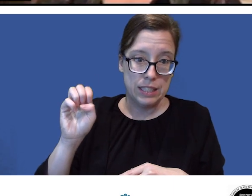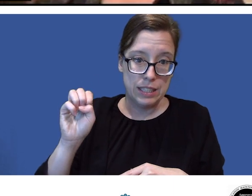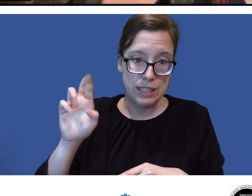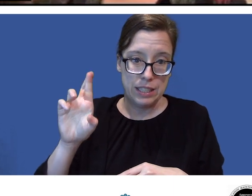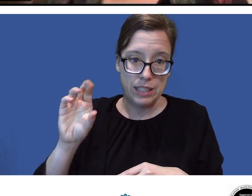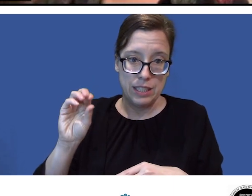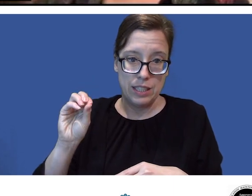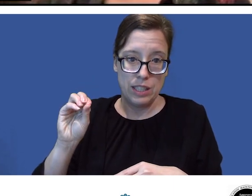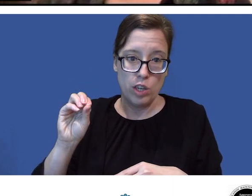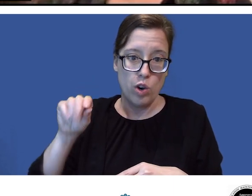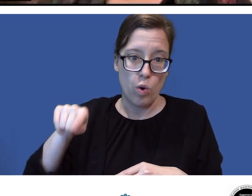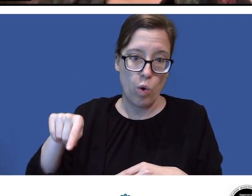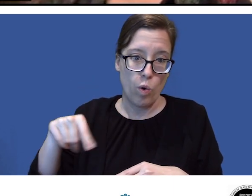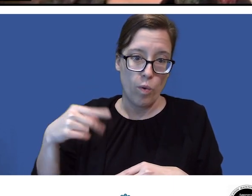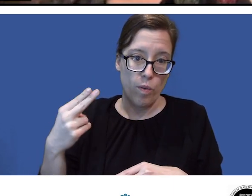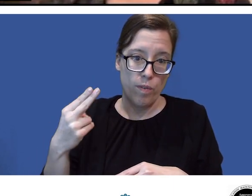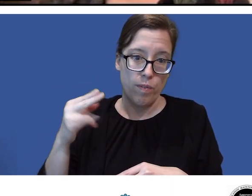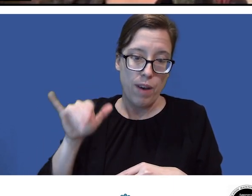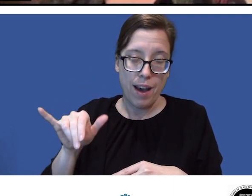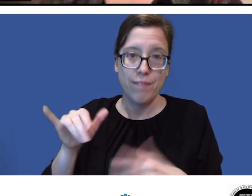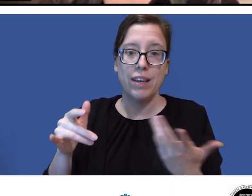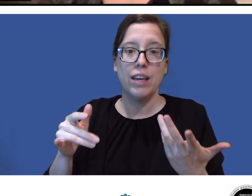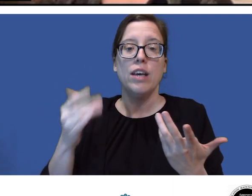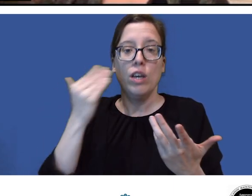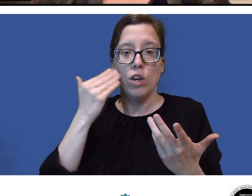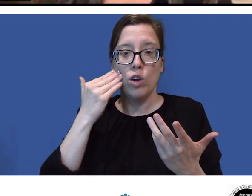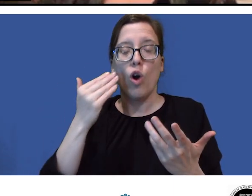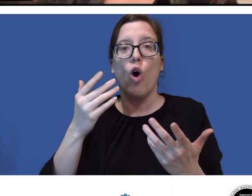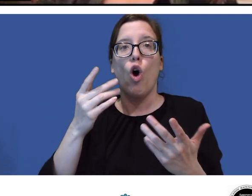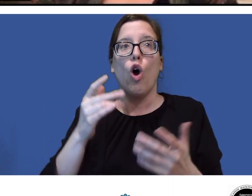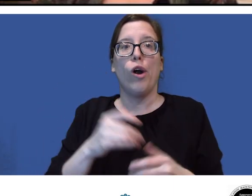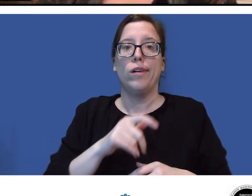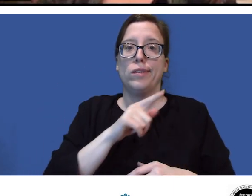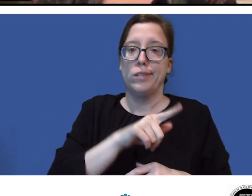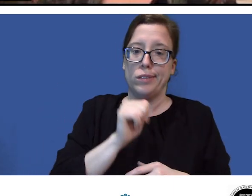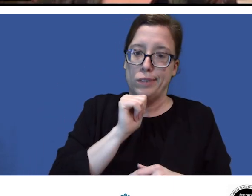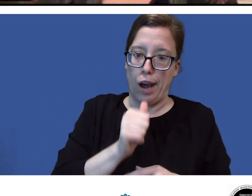your vocabulary by 7:30 tonight. So we'll see how that goes.